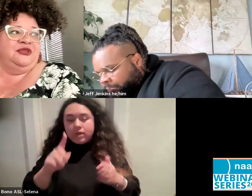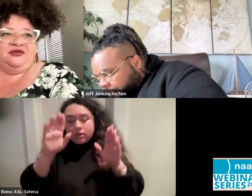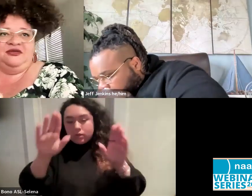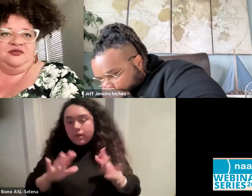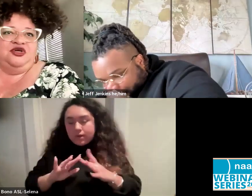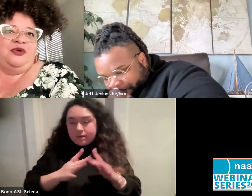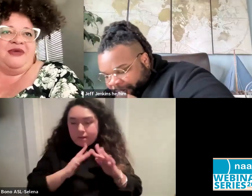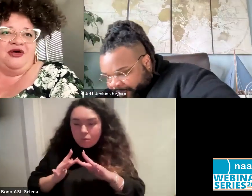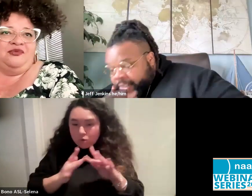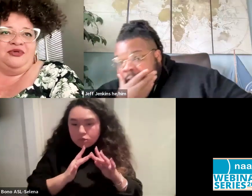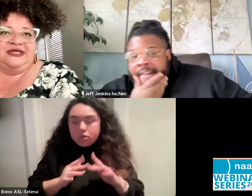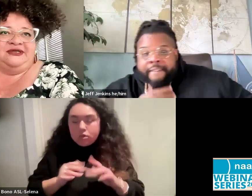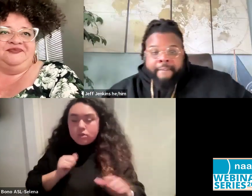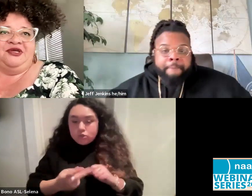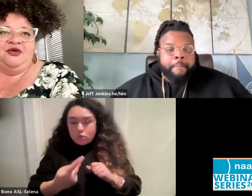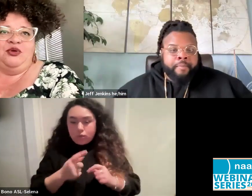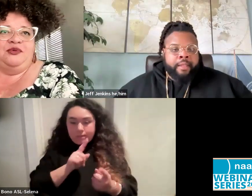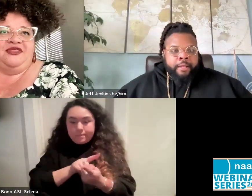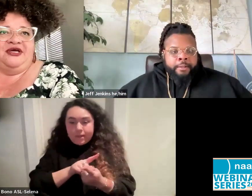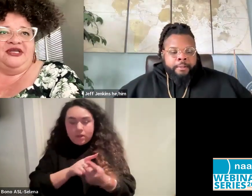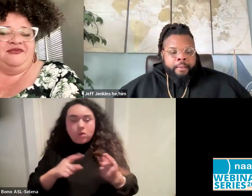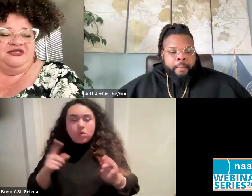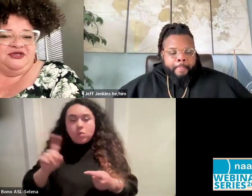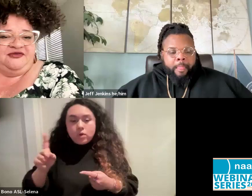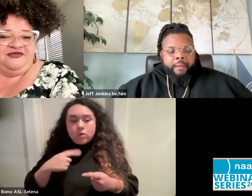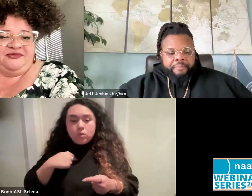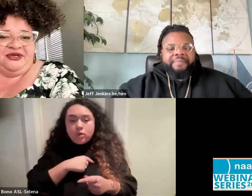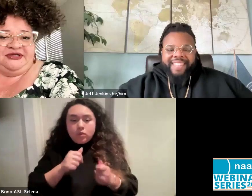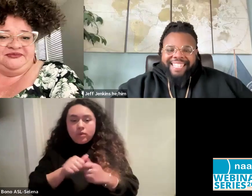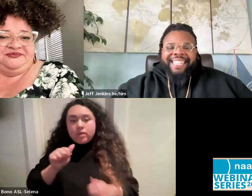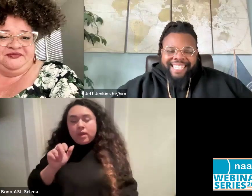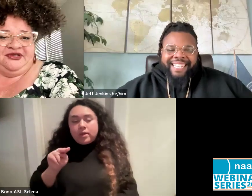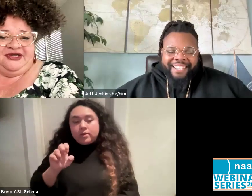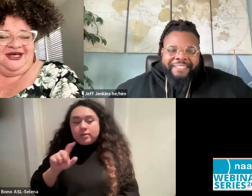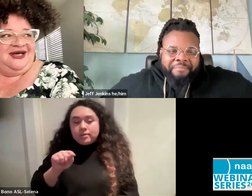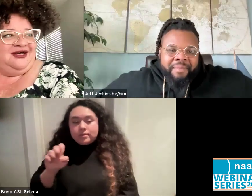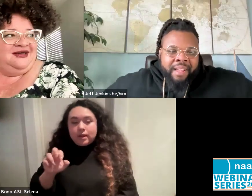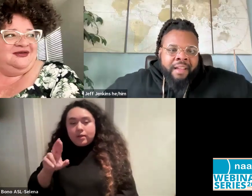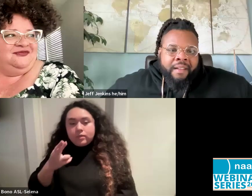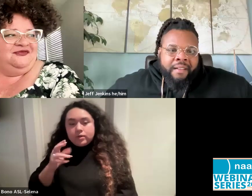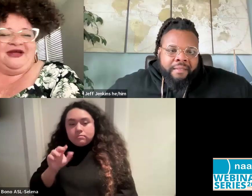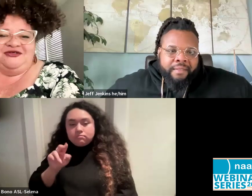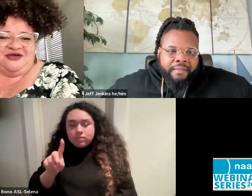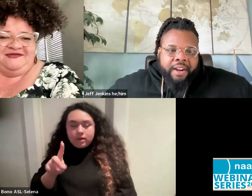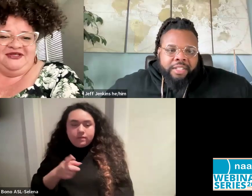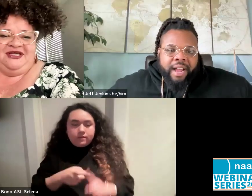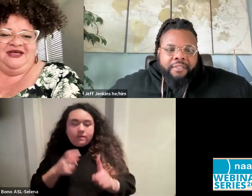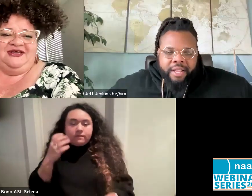with the show we met on was we were with Annette Richman from some Fat Girls Traveling.